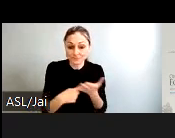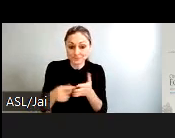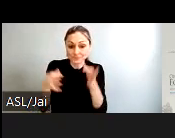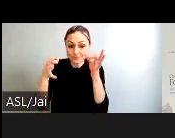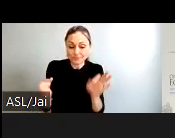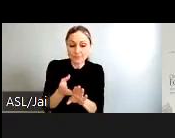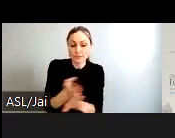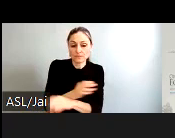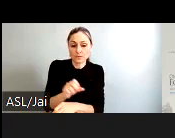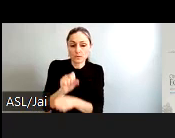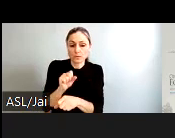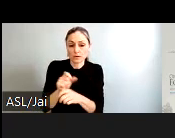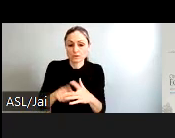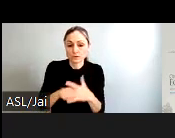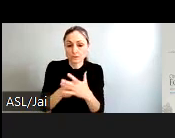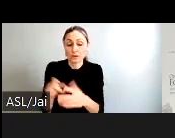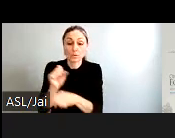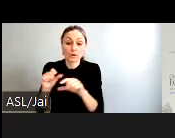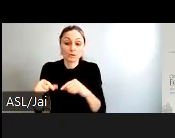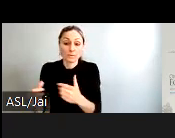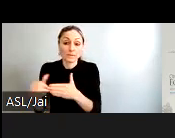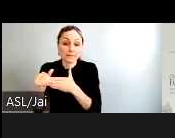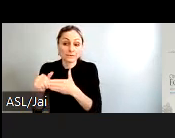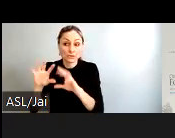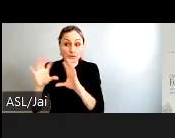begins and the work group leadership make sure everyone understands.